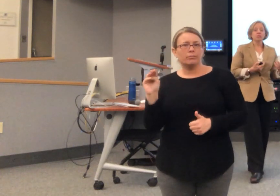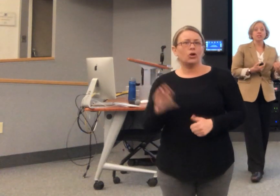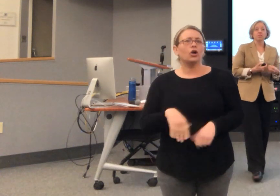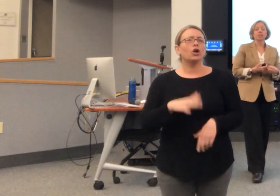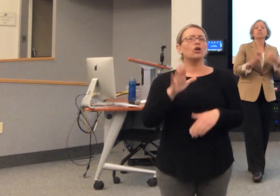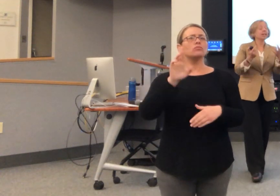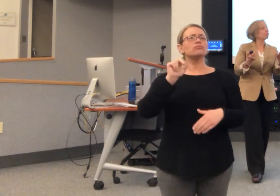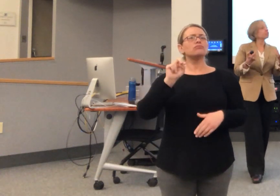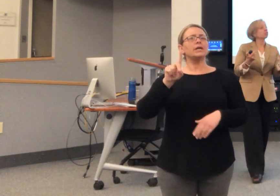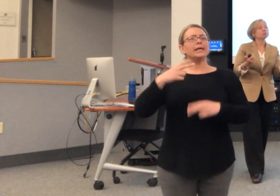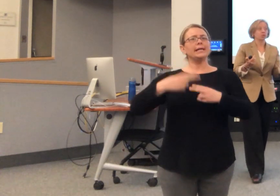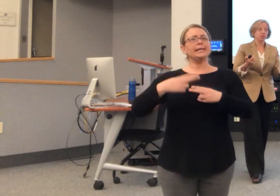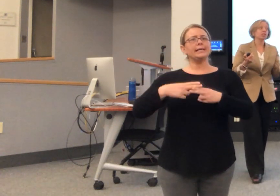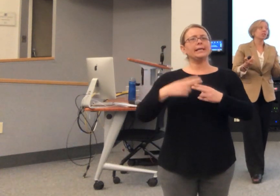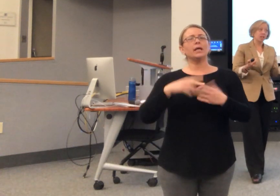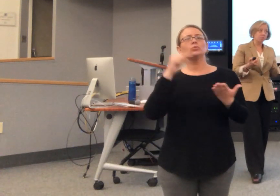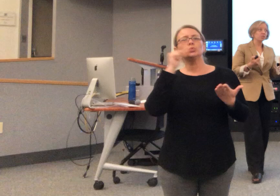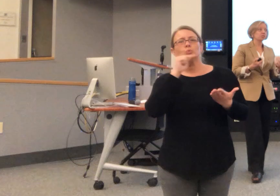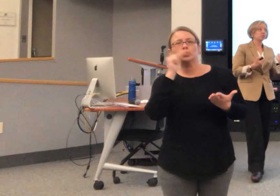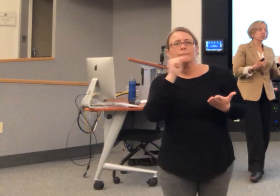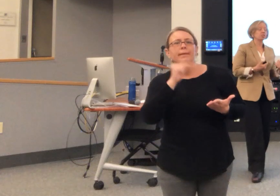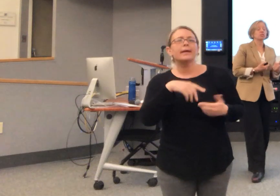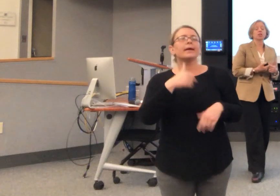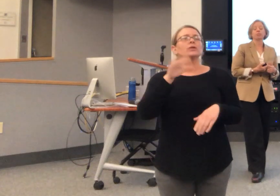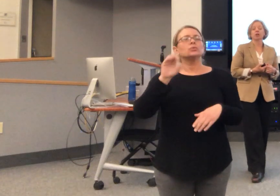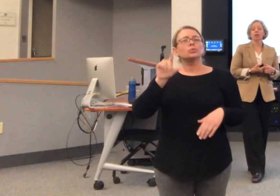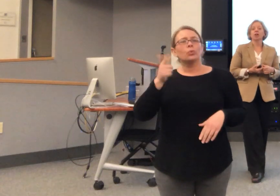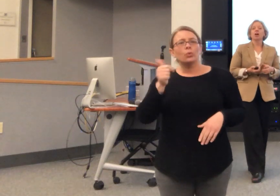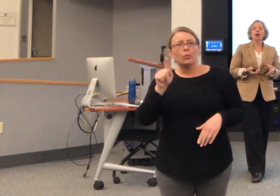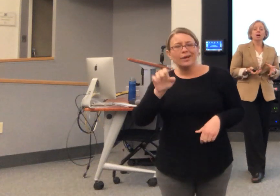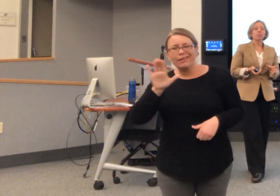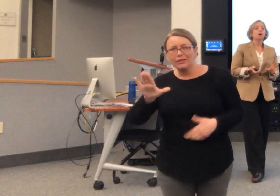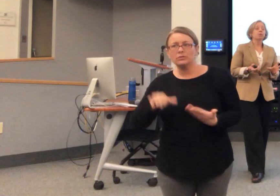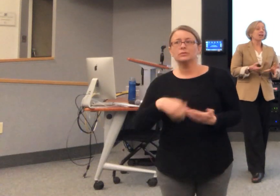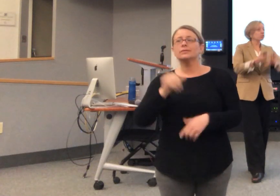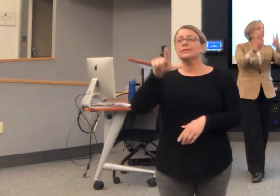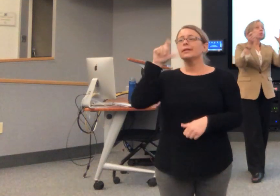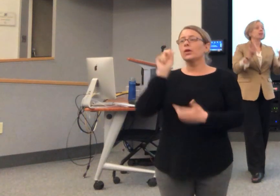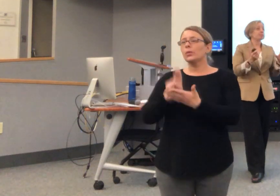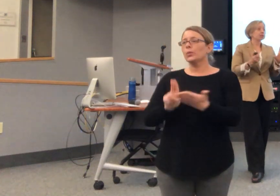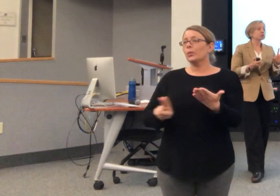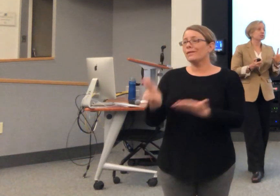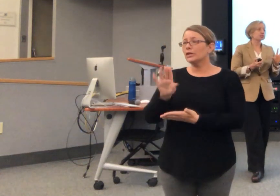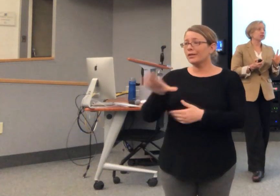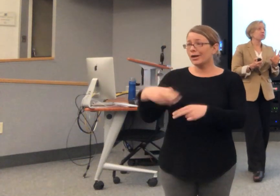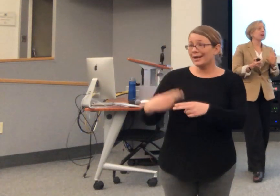those kinds of things, Gallaudet University, the name of the institution's a trademark. But that's a whole topic unto itself